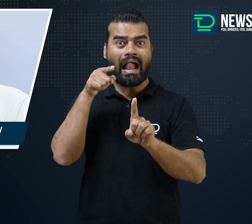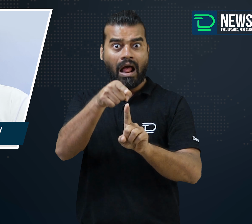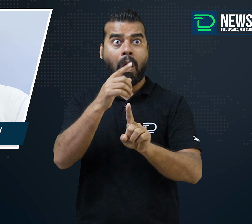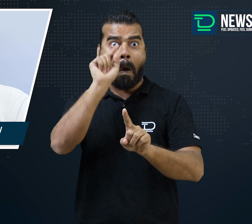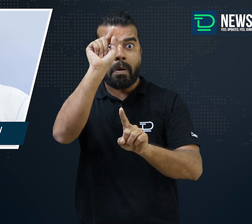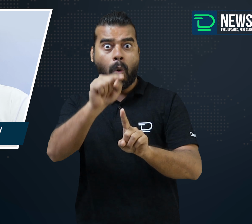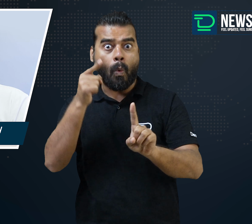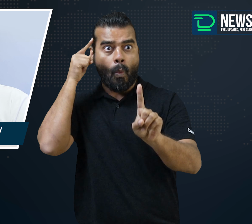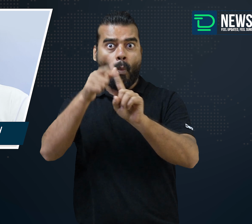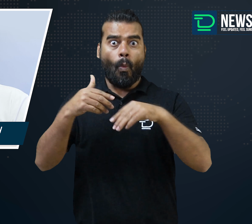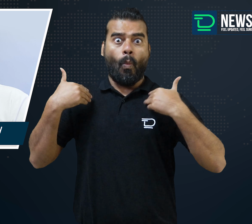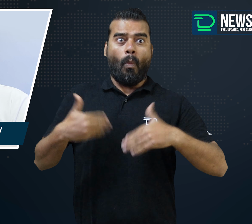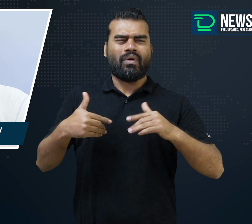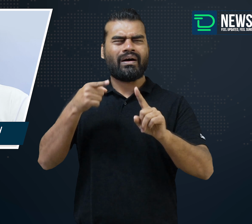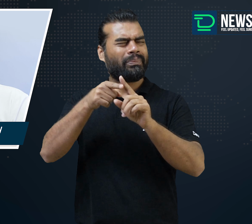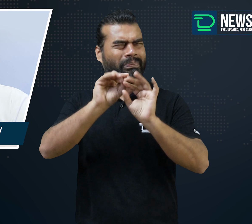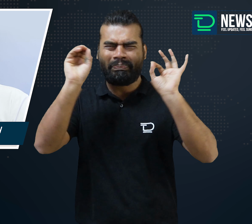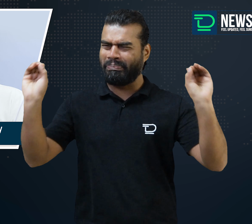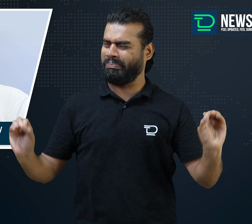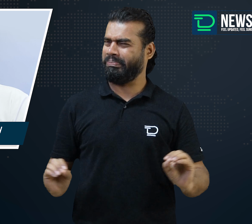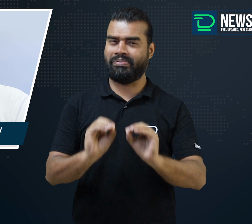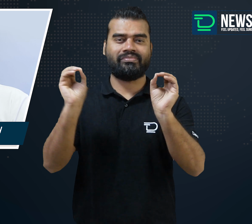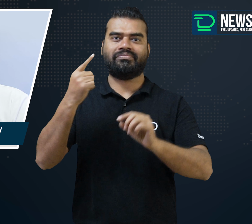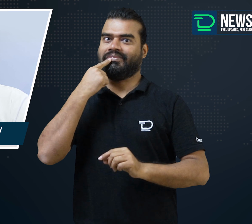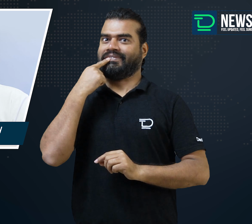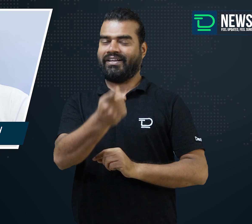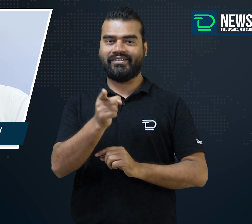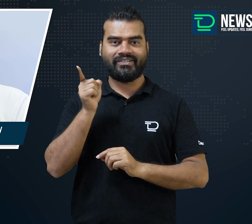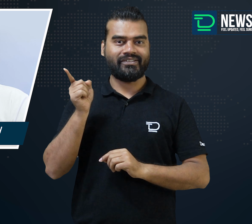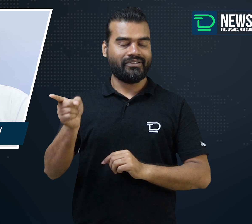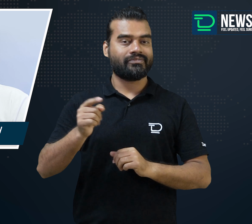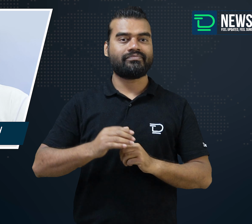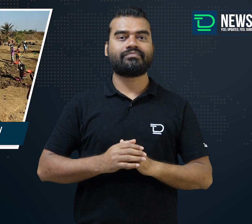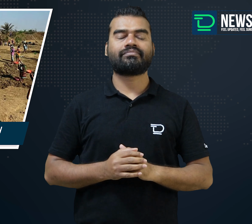This budget doesn't have any aim at all.